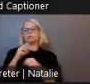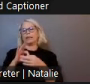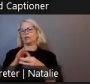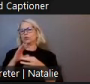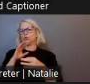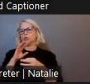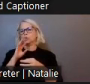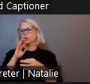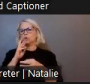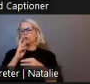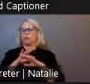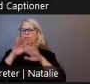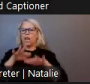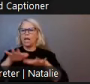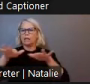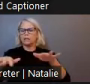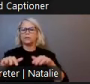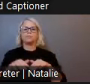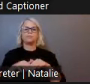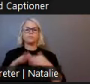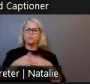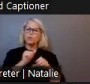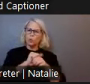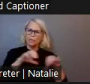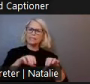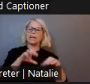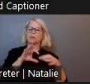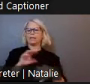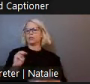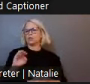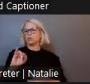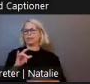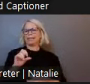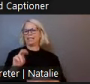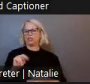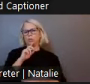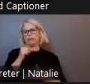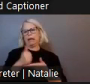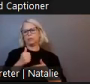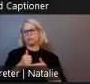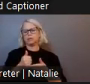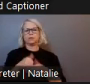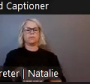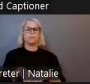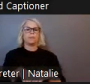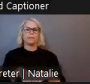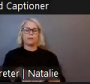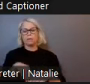and that we engage with the Spanish-speaking community. The collaboration, like I mentioned, is huge, and making sure our municipalities, libraries,